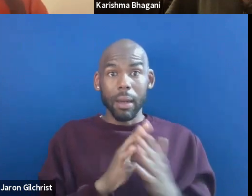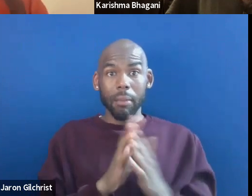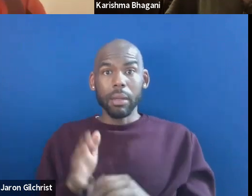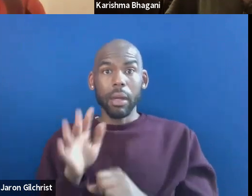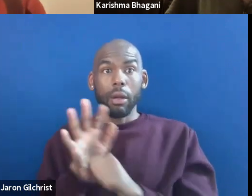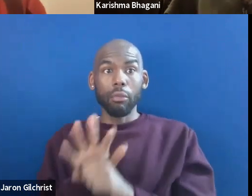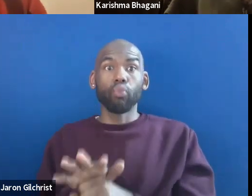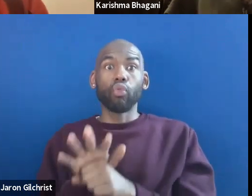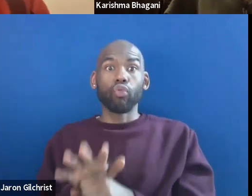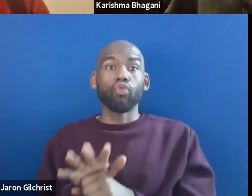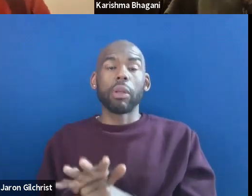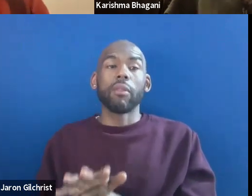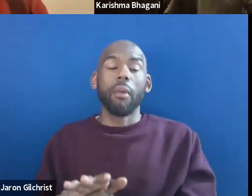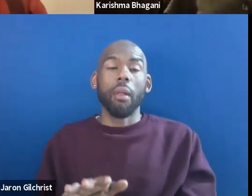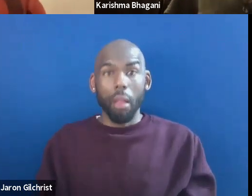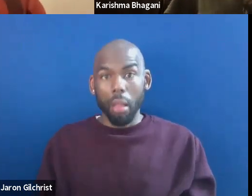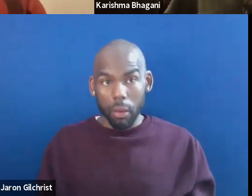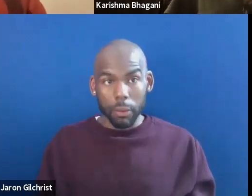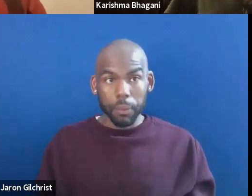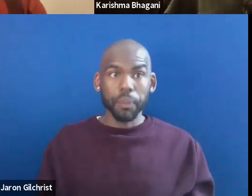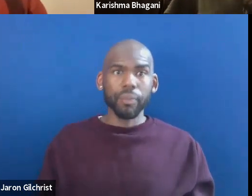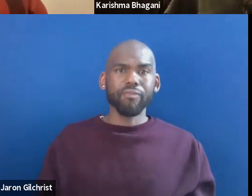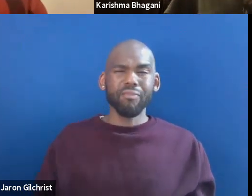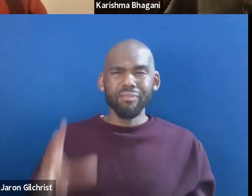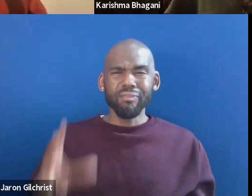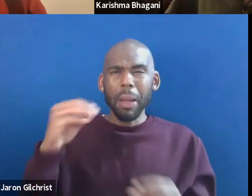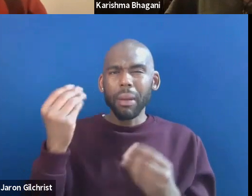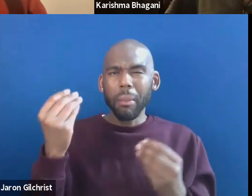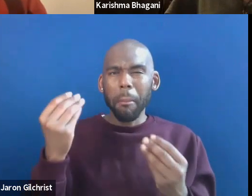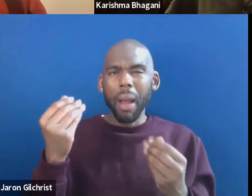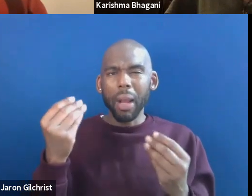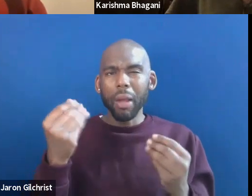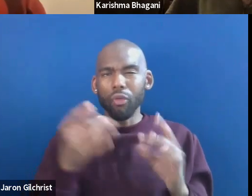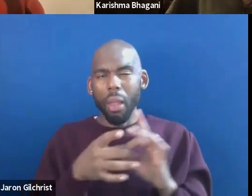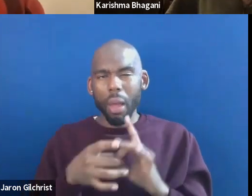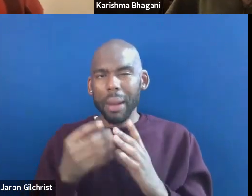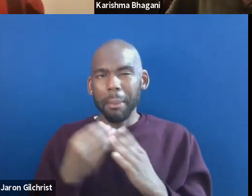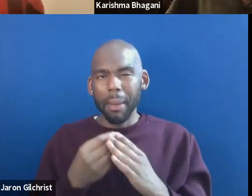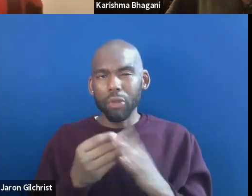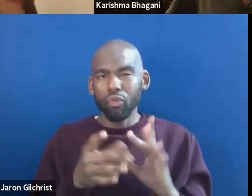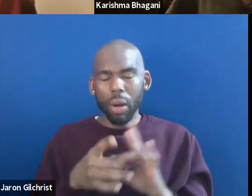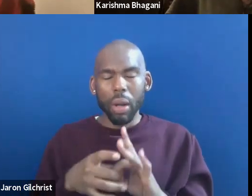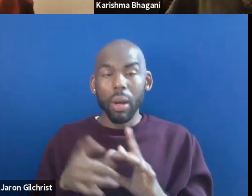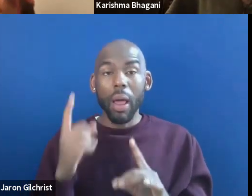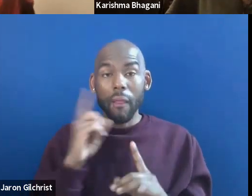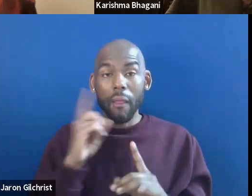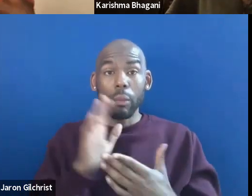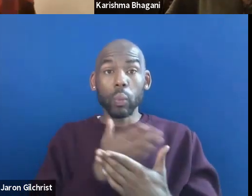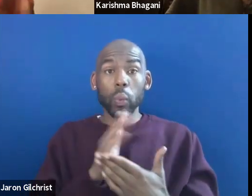And I think it has to do with money as well. You know, music I think money, you know,